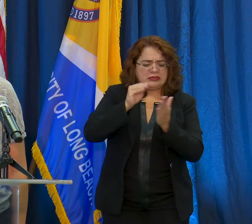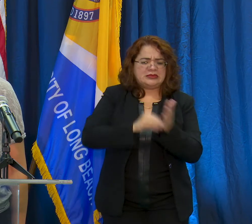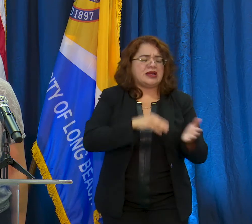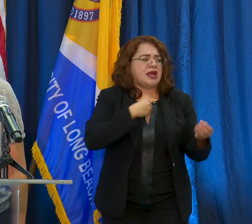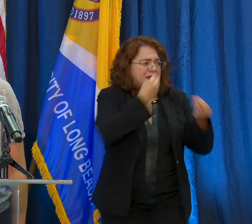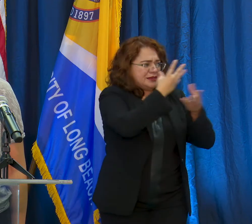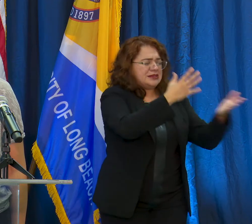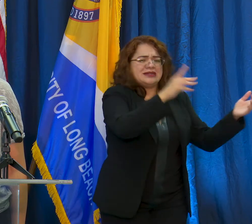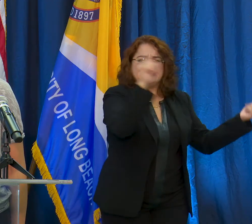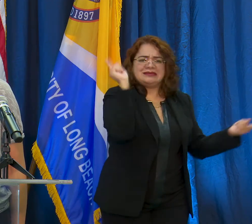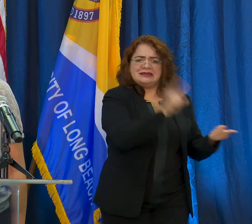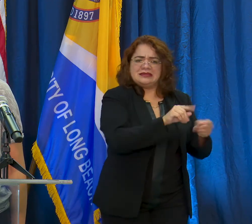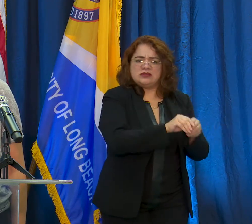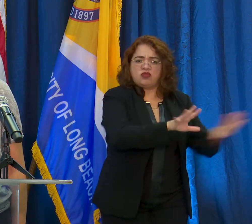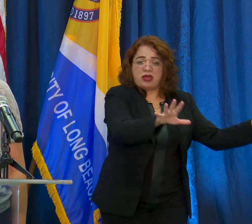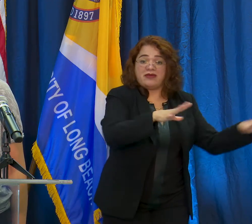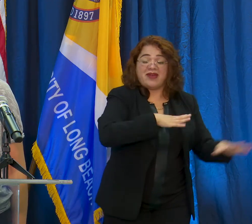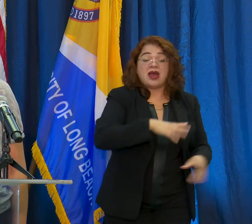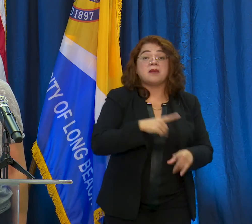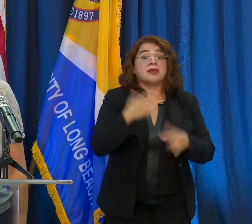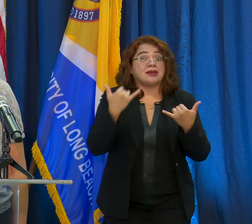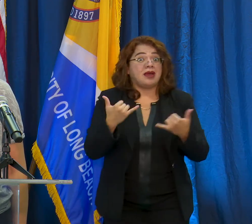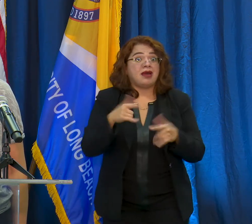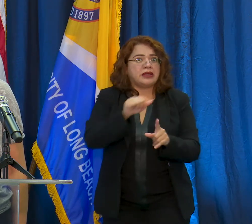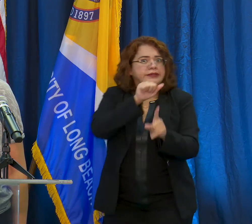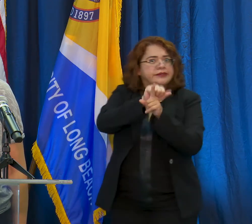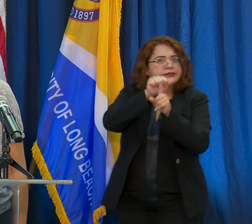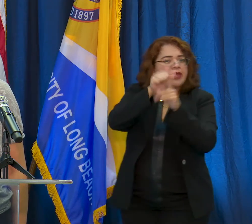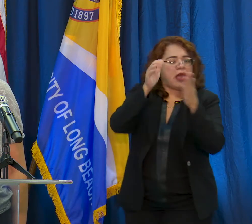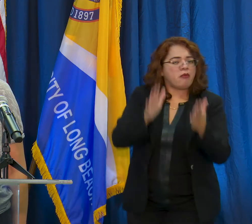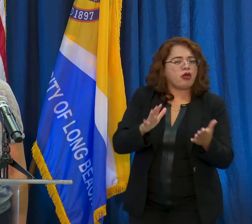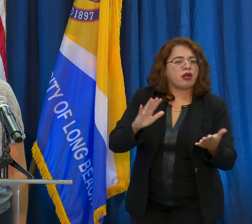Scammers pretending to be contact tracers and taking advantage of how the